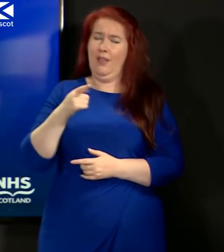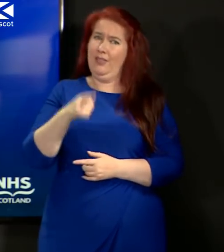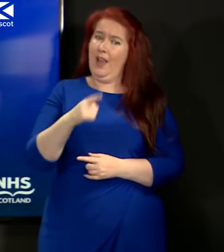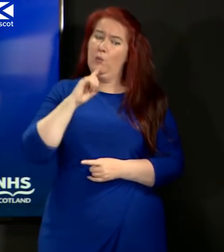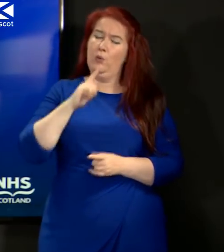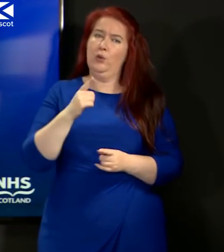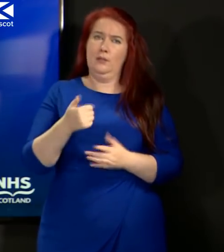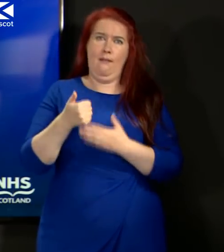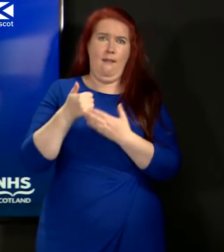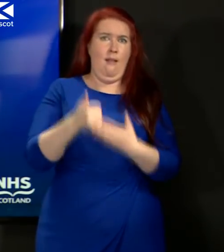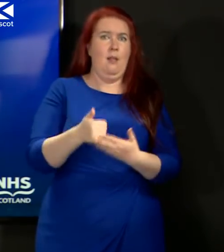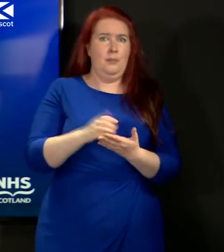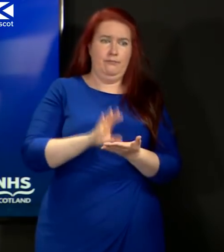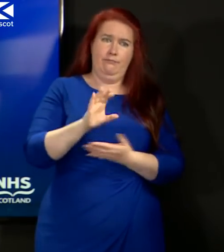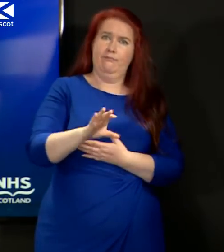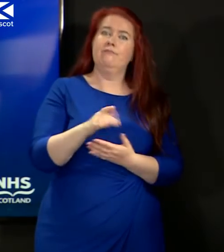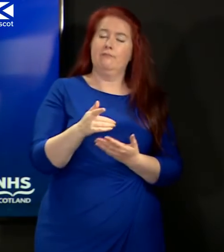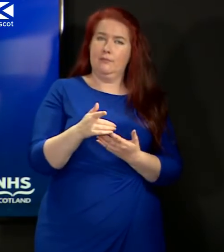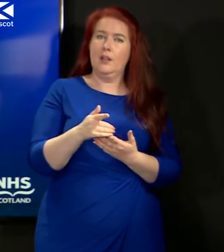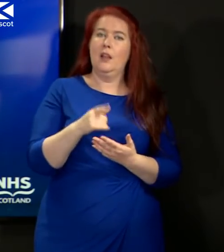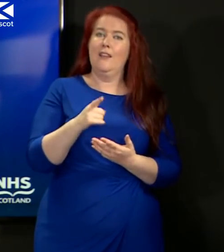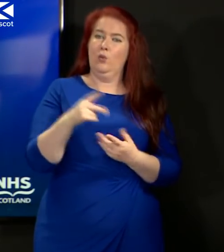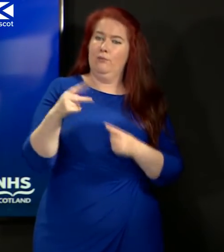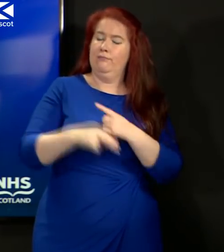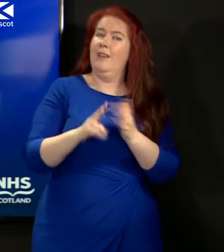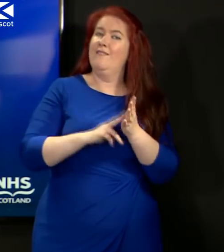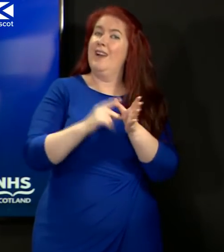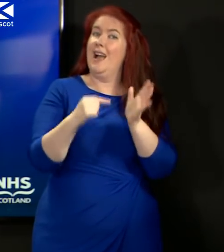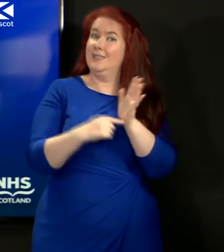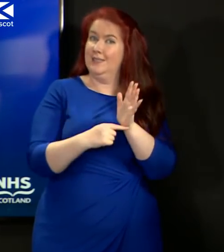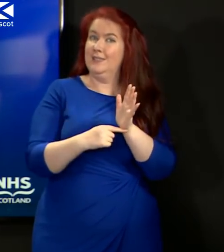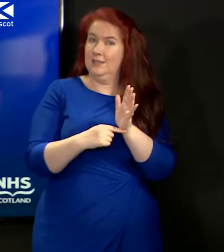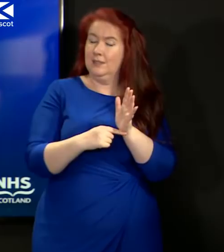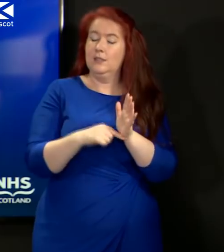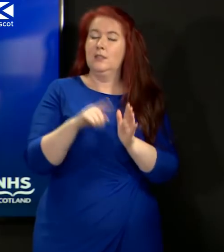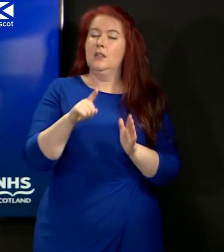stimulus, particularly to that sector. But in terms of looking at how we can support